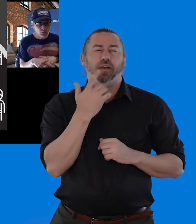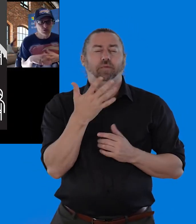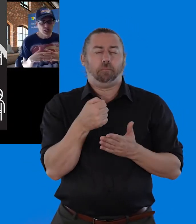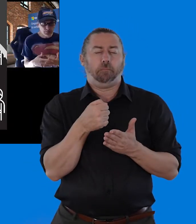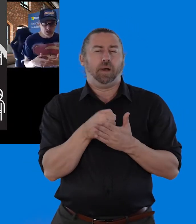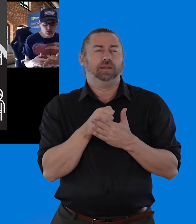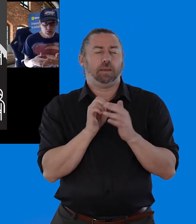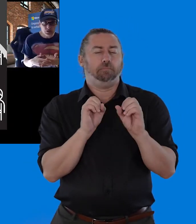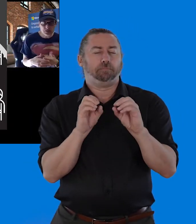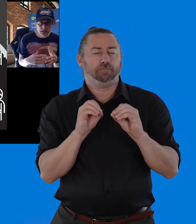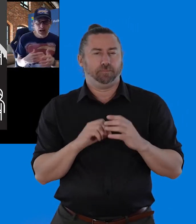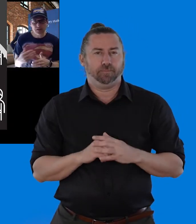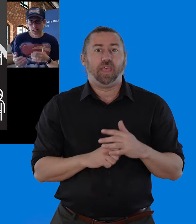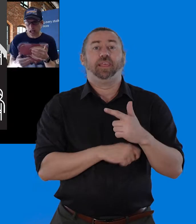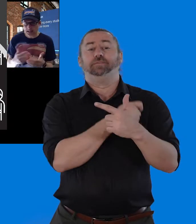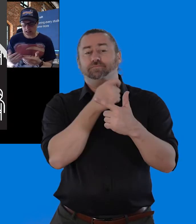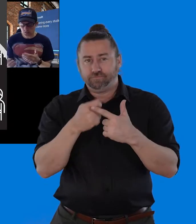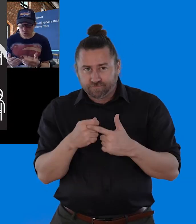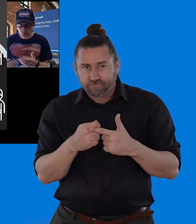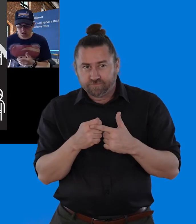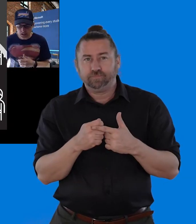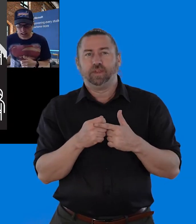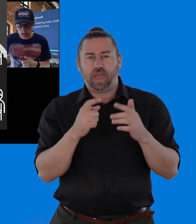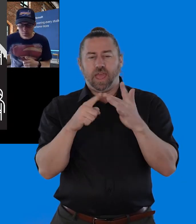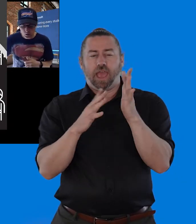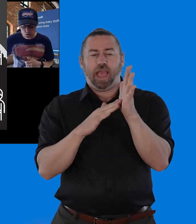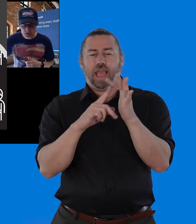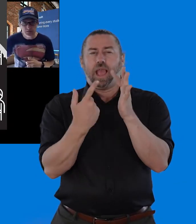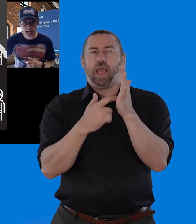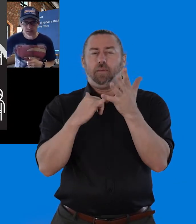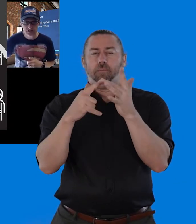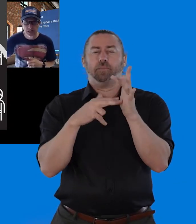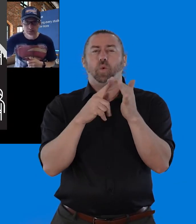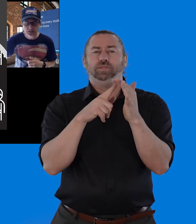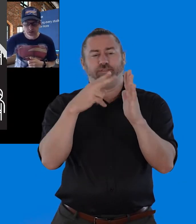Then we'll jump into Immersive Reader. And then lastly, we'll sort of clean up with some next steps.